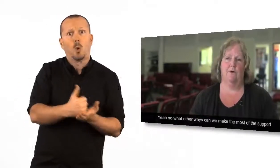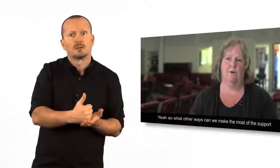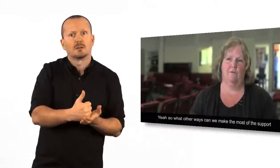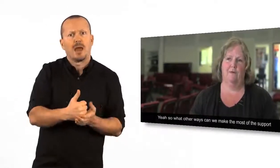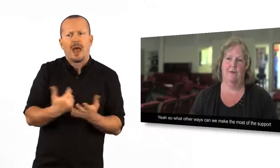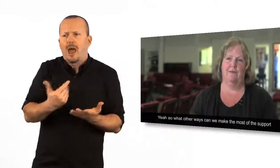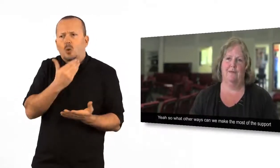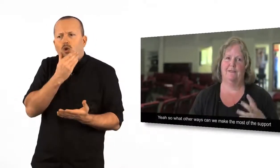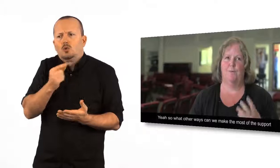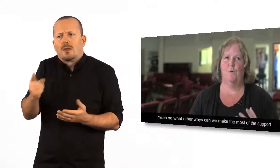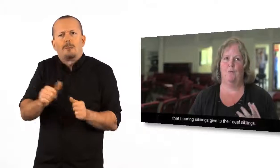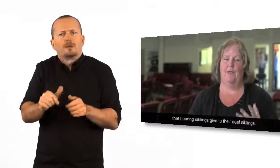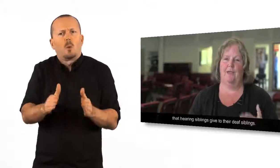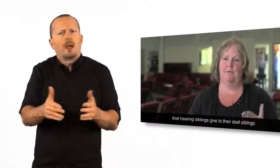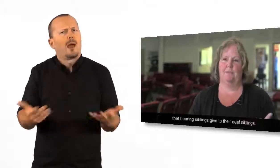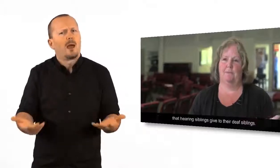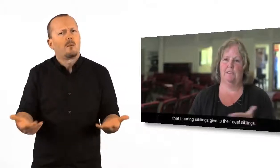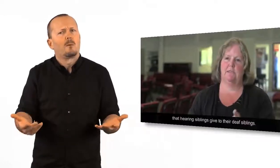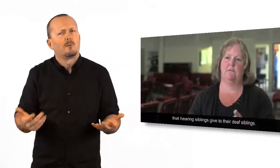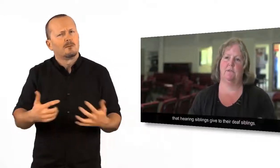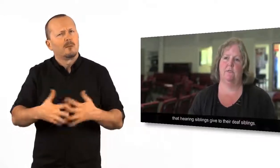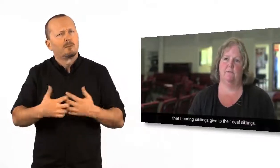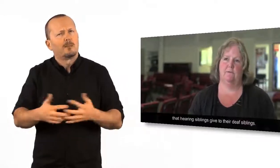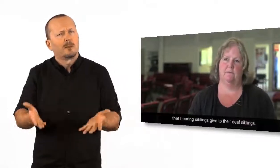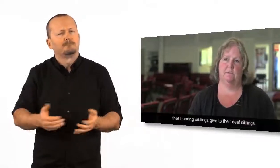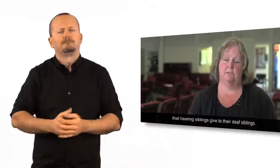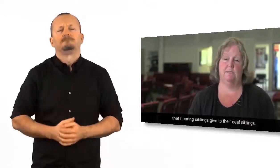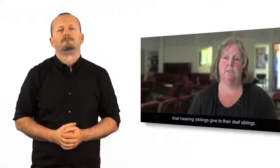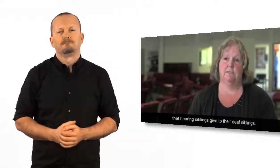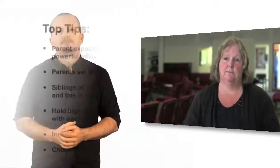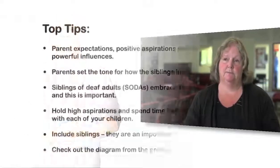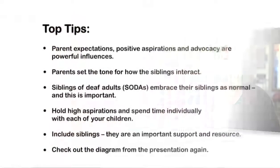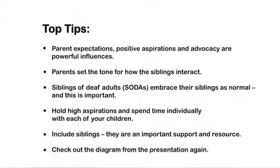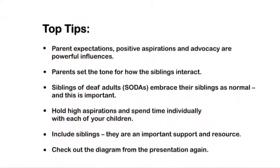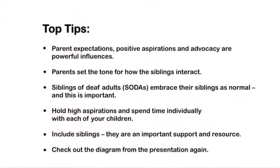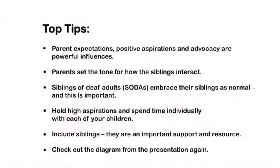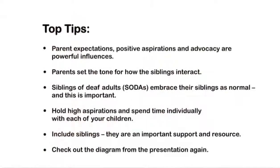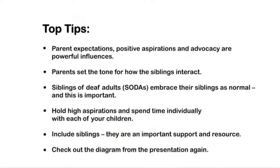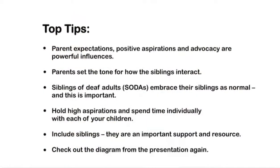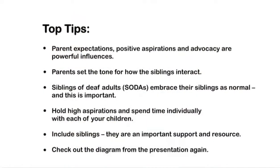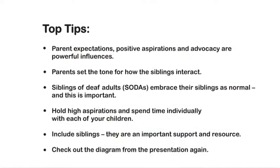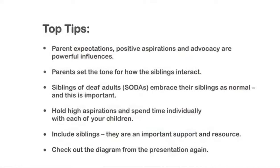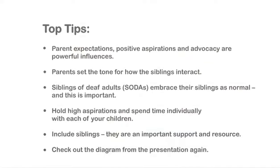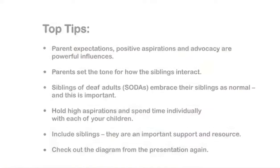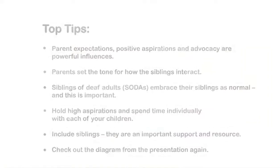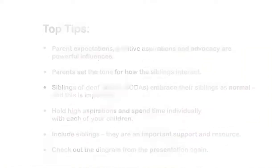of the support that hearing siblings give to their deaf siblings. PowerPoint Top Tips :